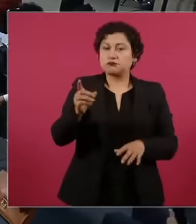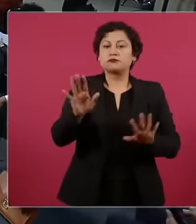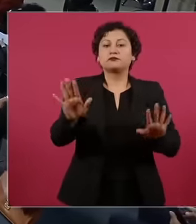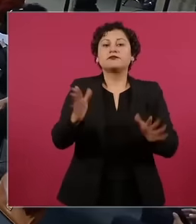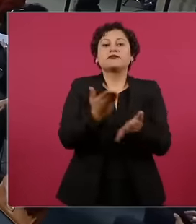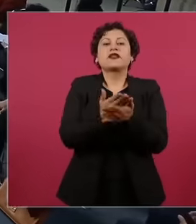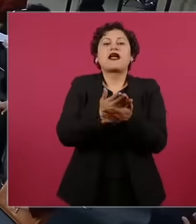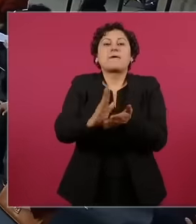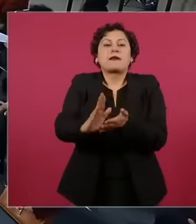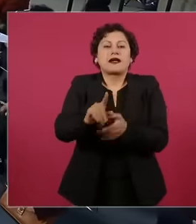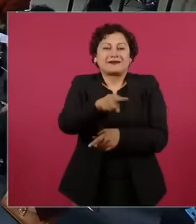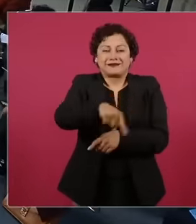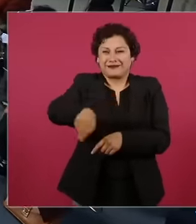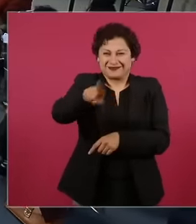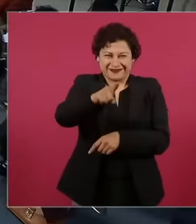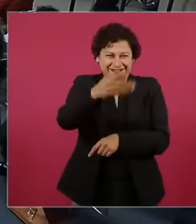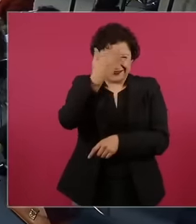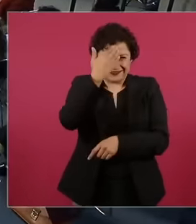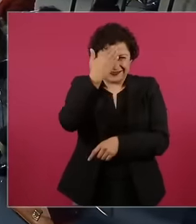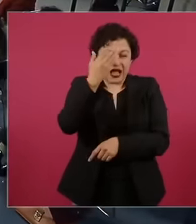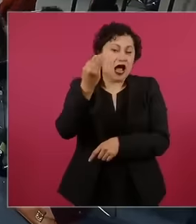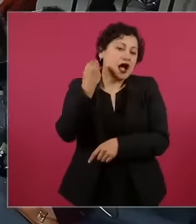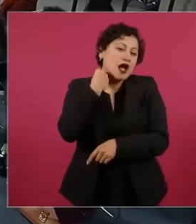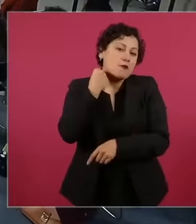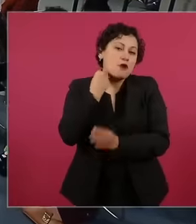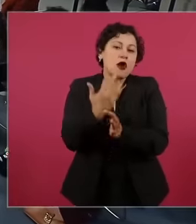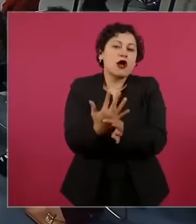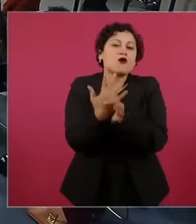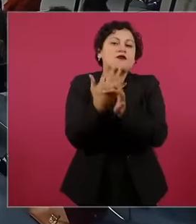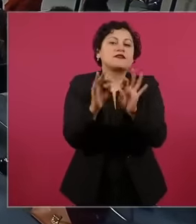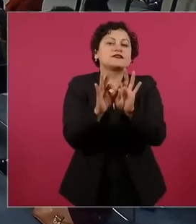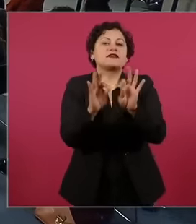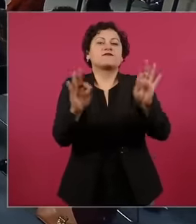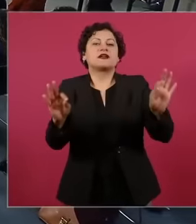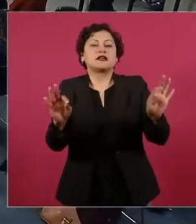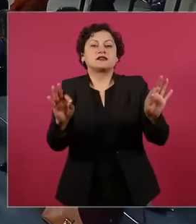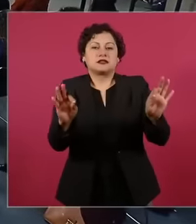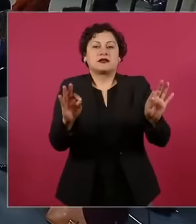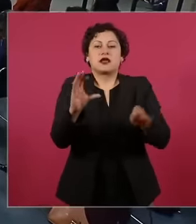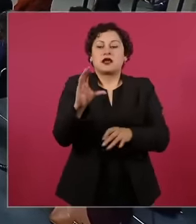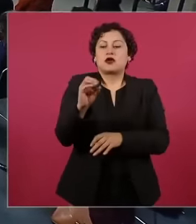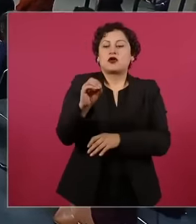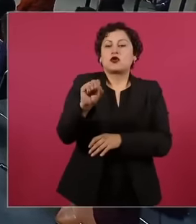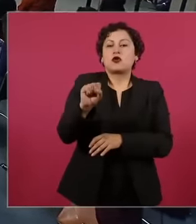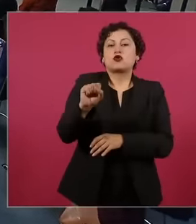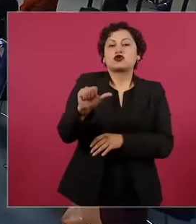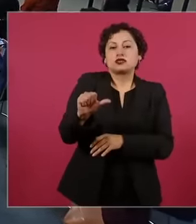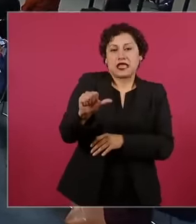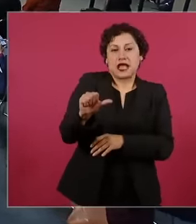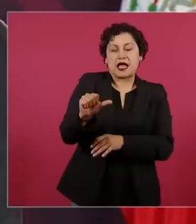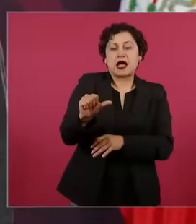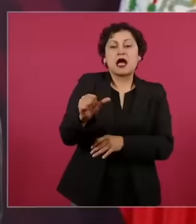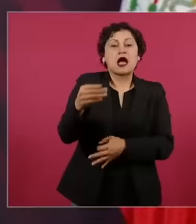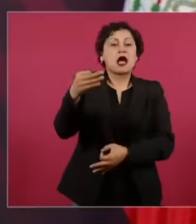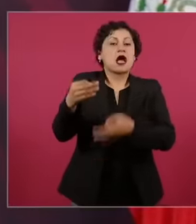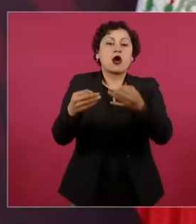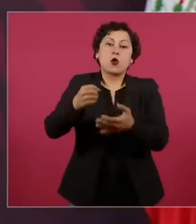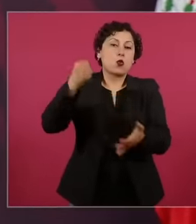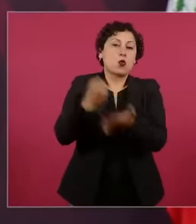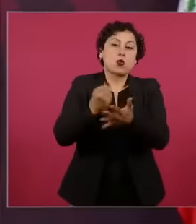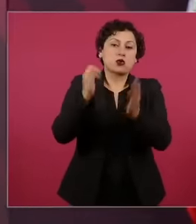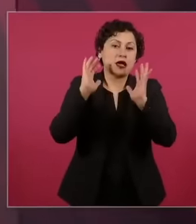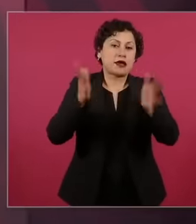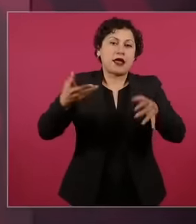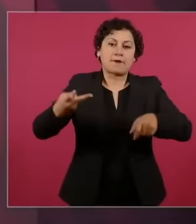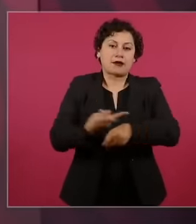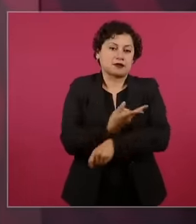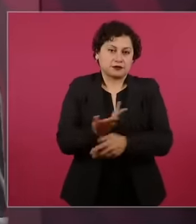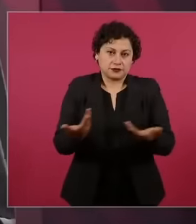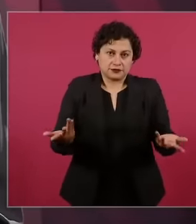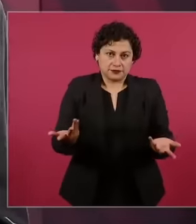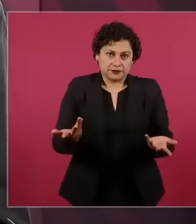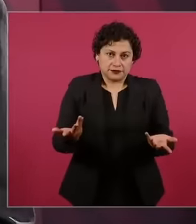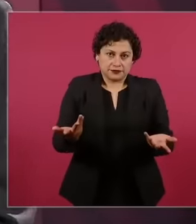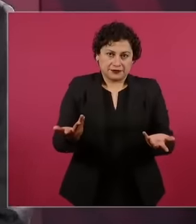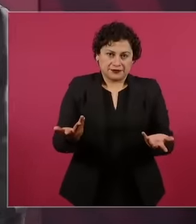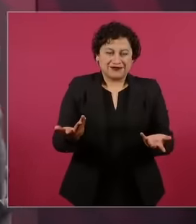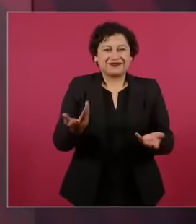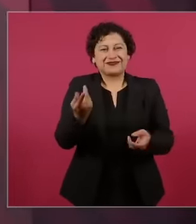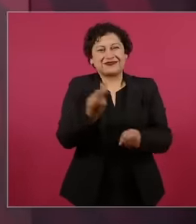judicata, be it as a Divine mandate, there is no longer any other instance, nothing